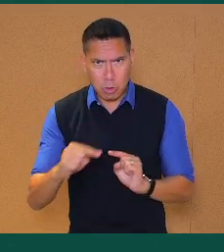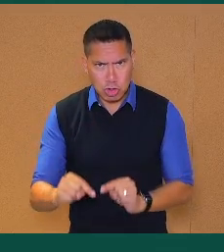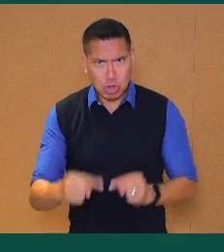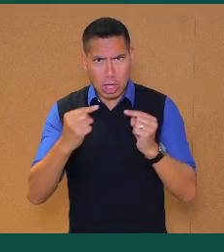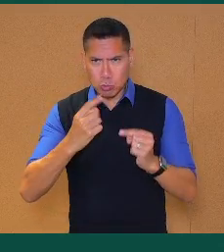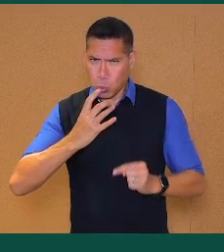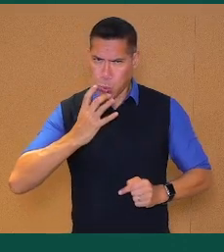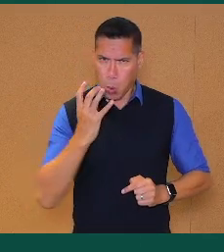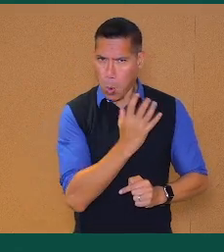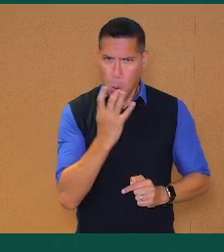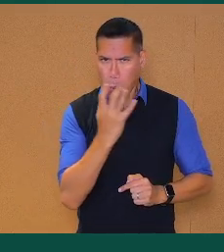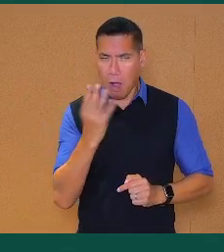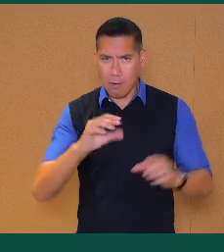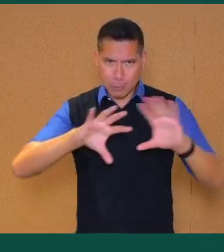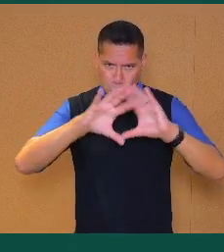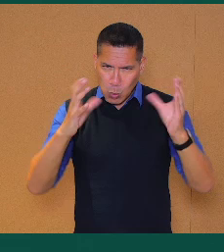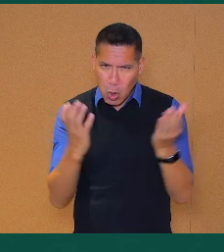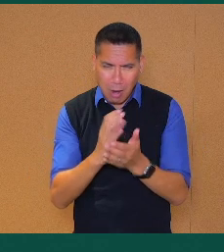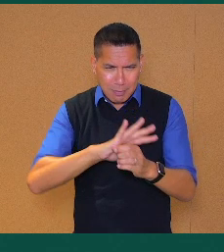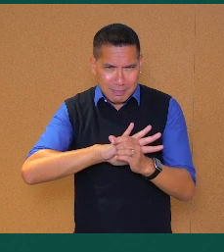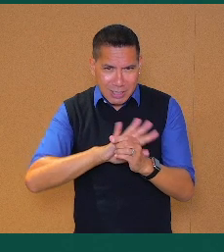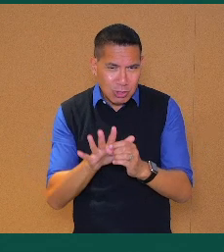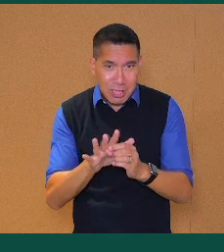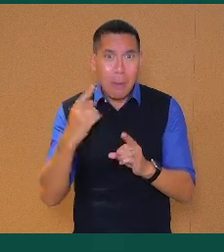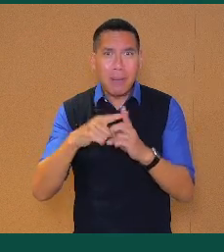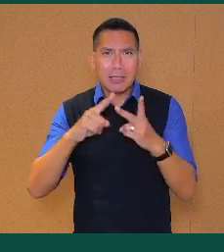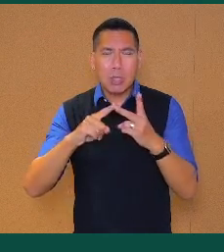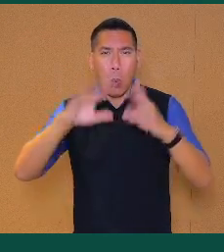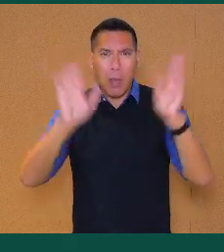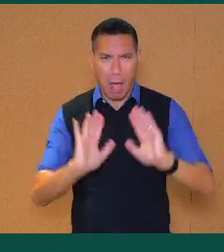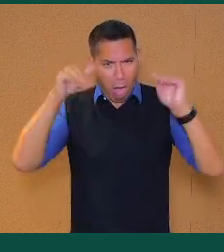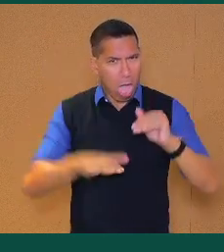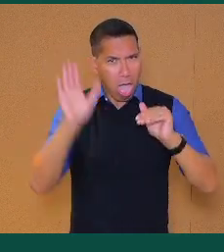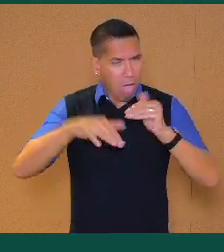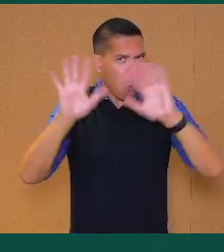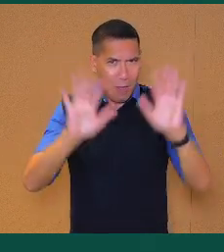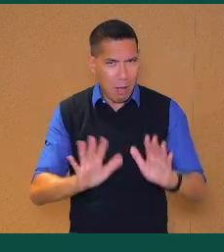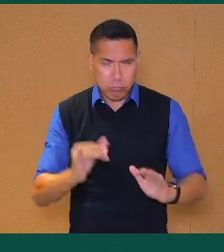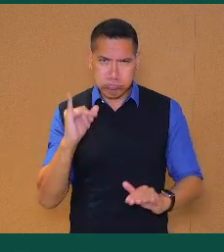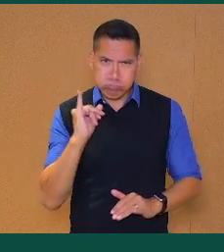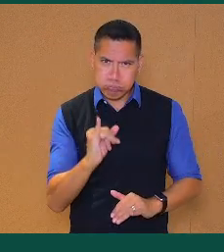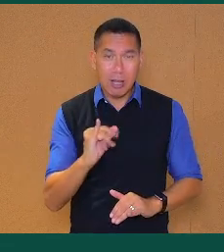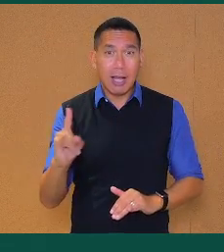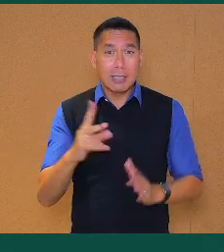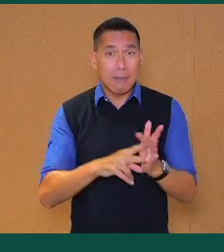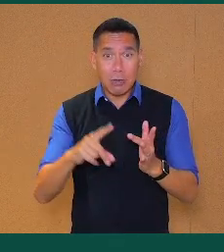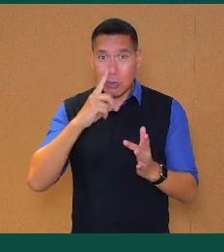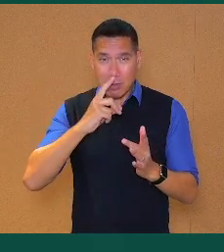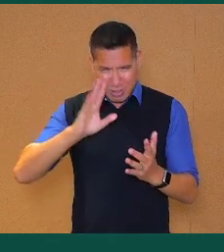events. But the resilience of people across Victoria has shone through.